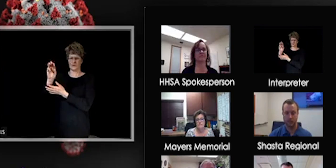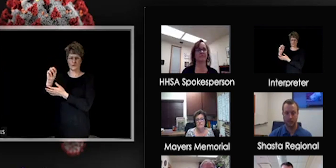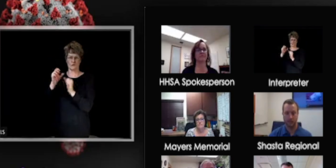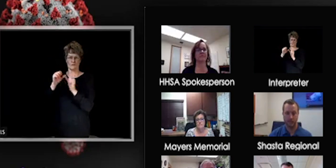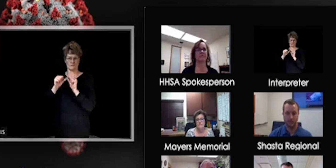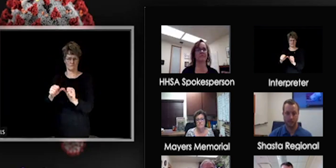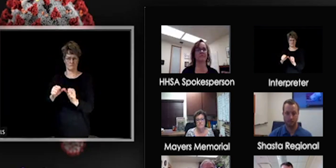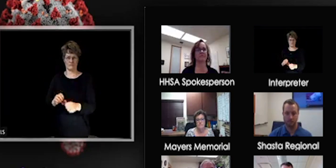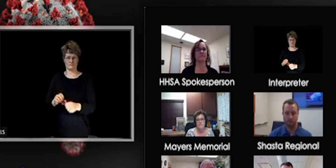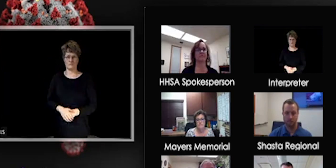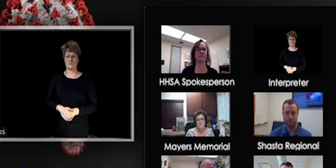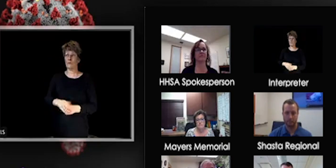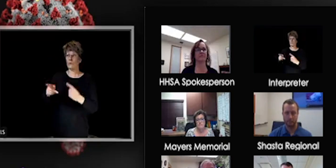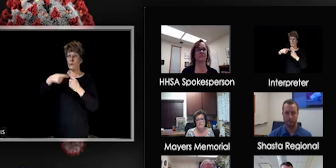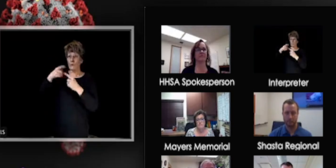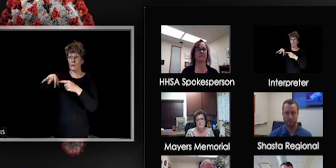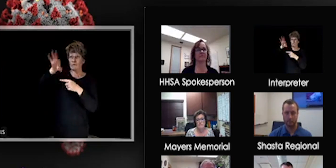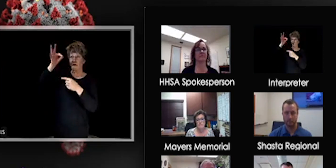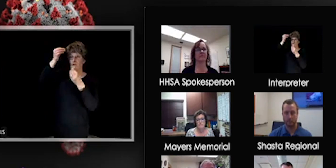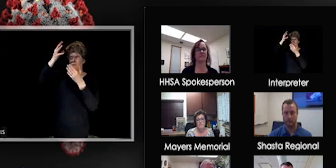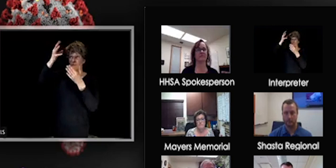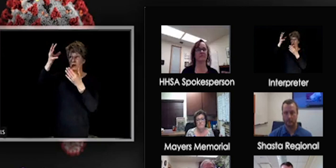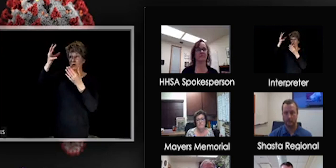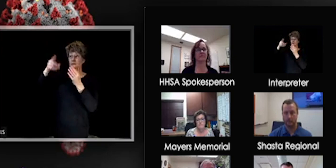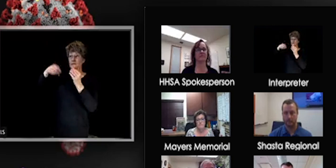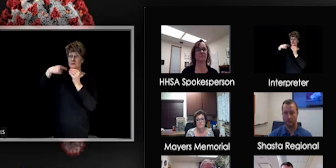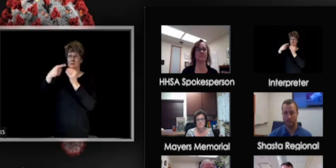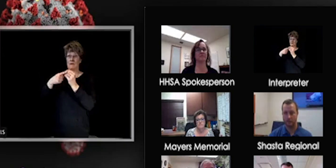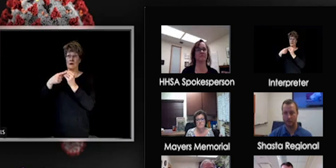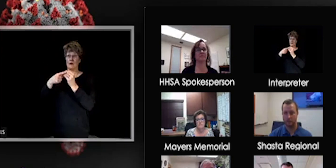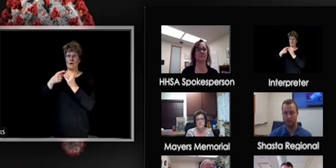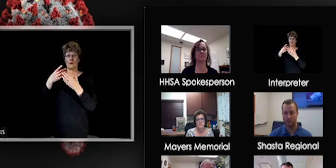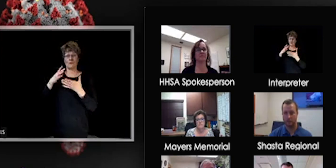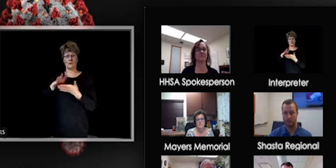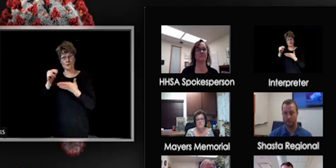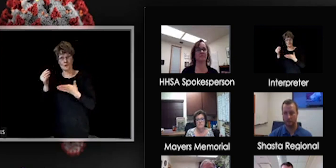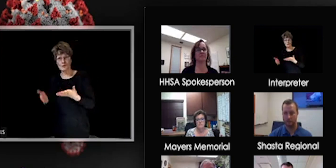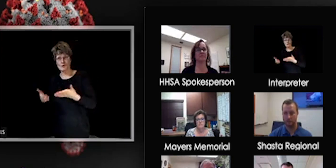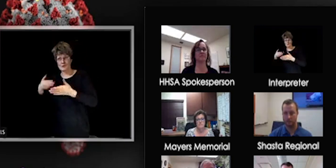it. We know there is a lot of interest in getting some of these activities for our young